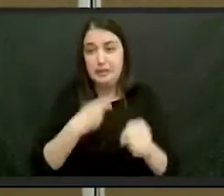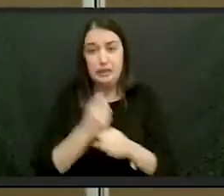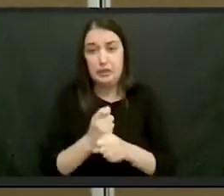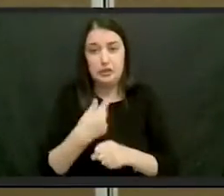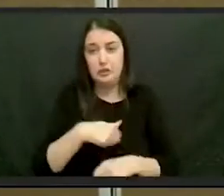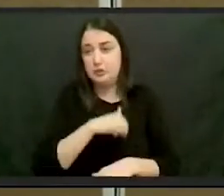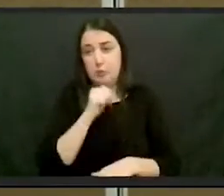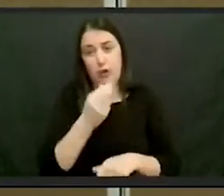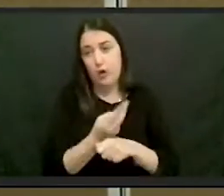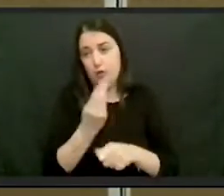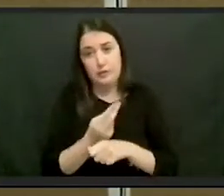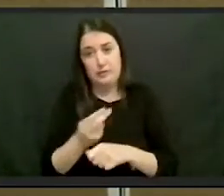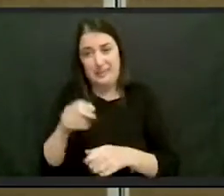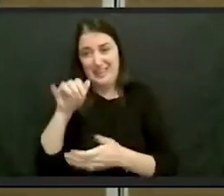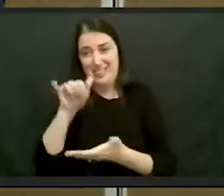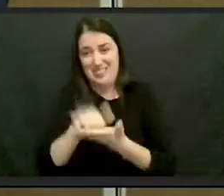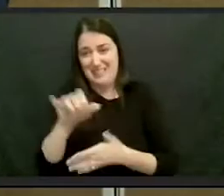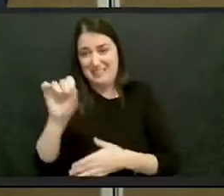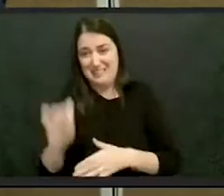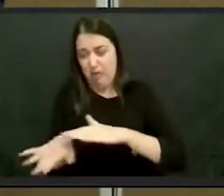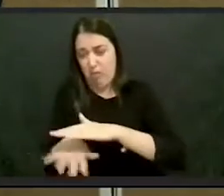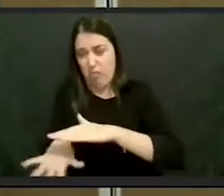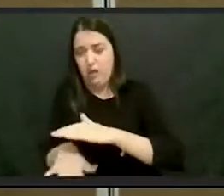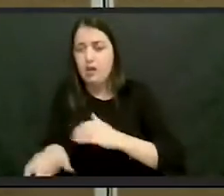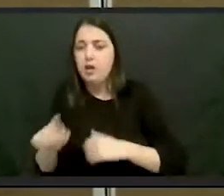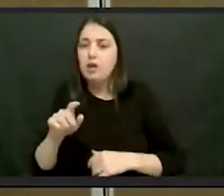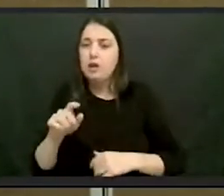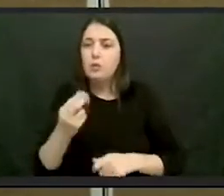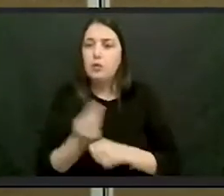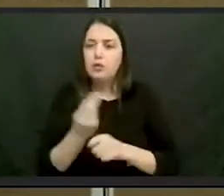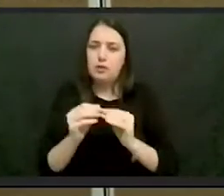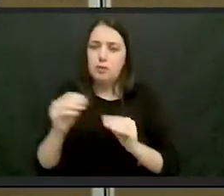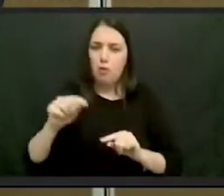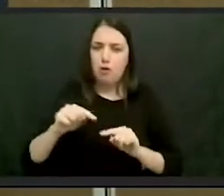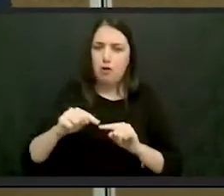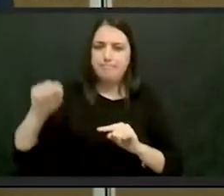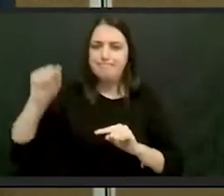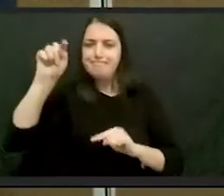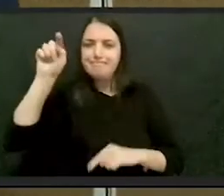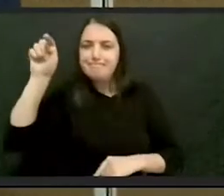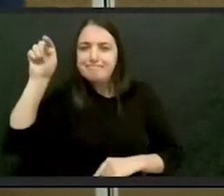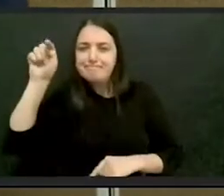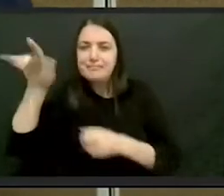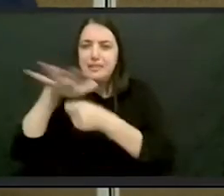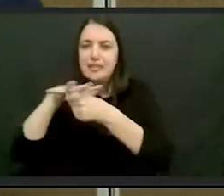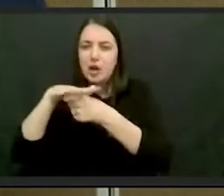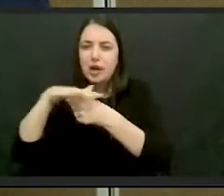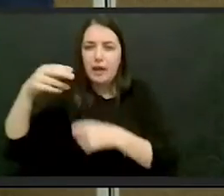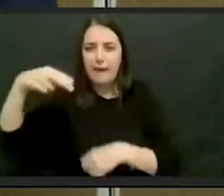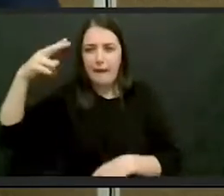We're using it up high right around this area right up in here. So, again, outside of the 300-foot buffer that we use